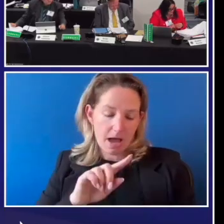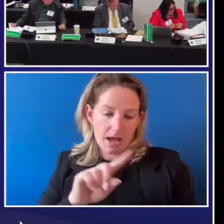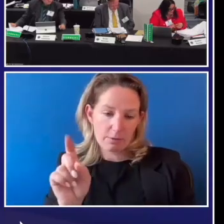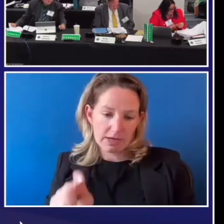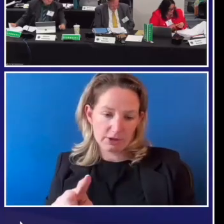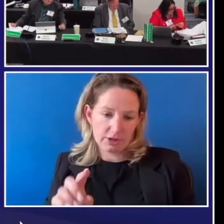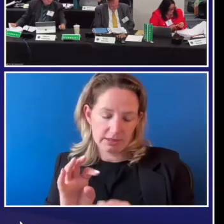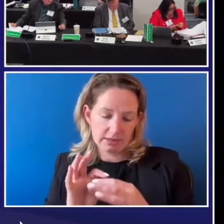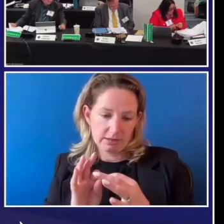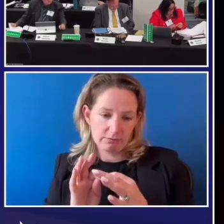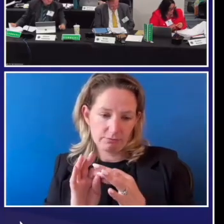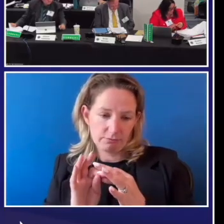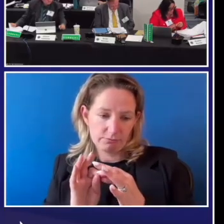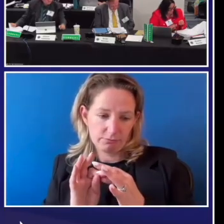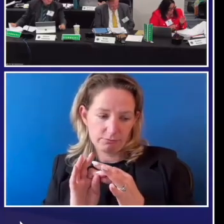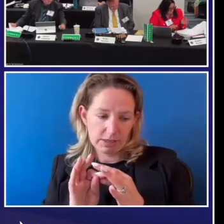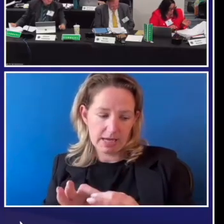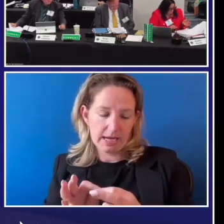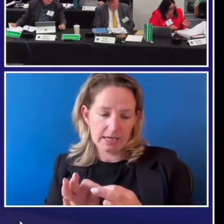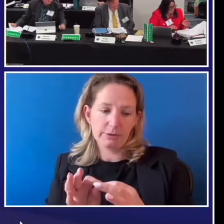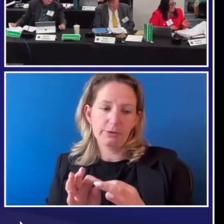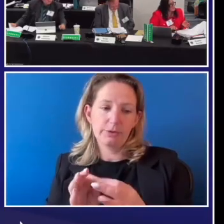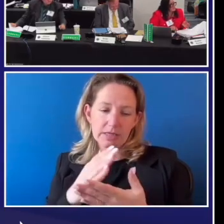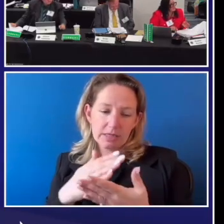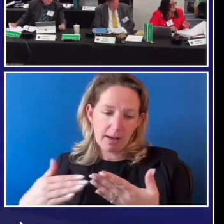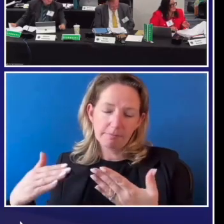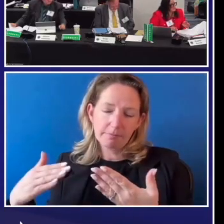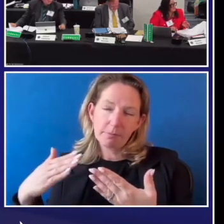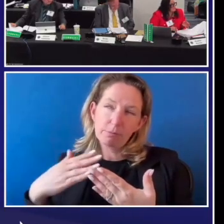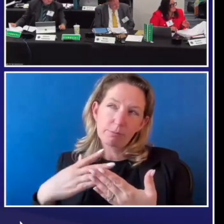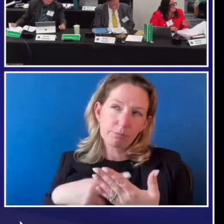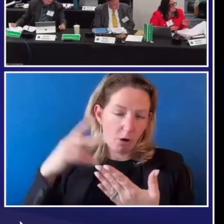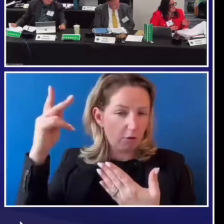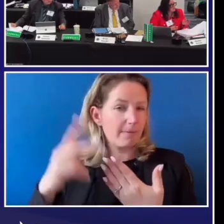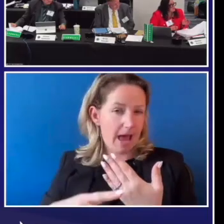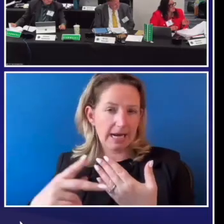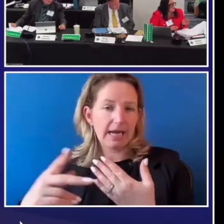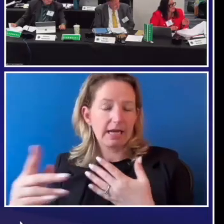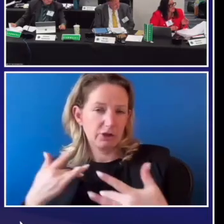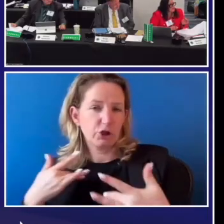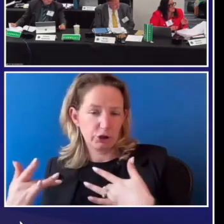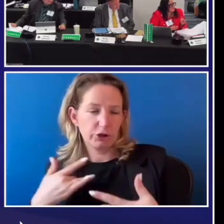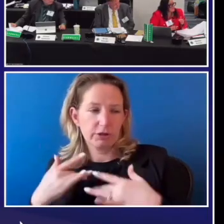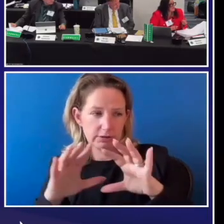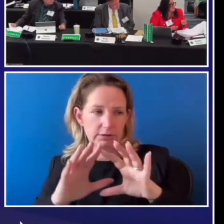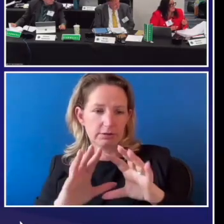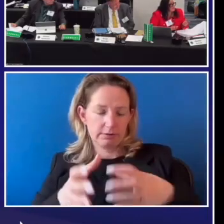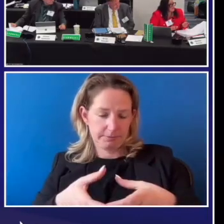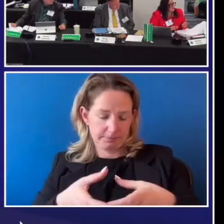to some of the programmatic concerns you expressed. Is there an, would there be an effort